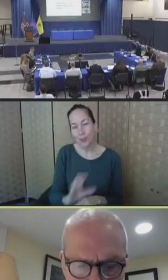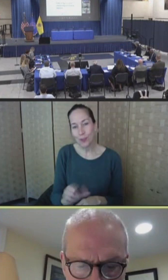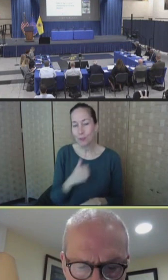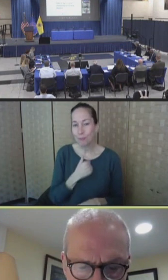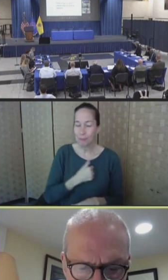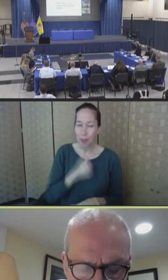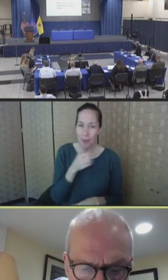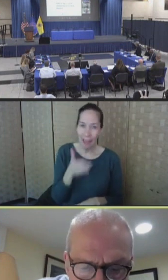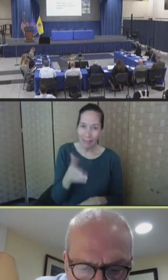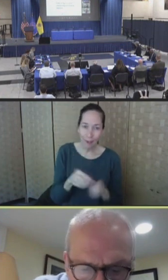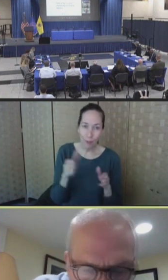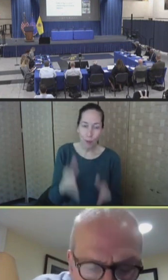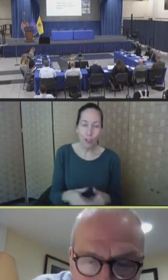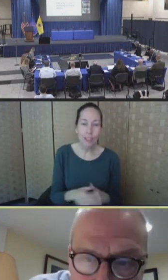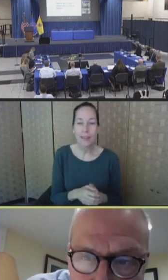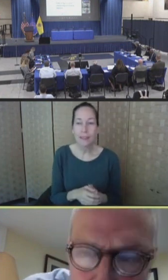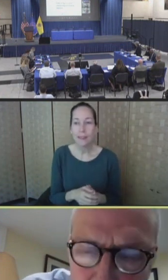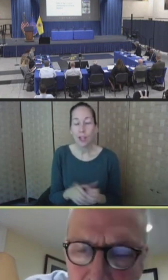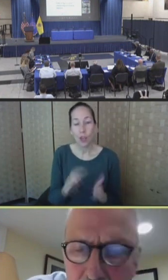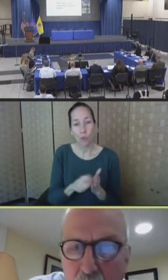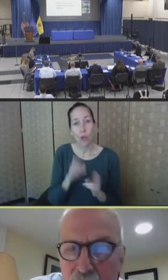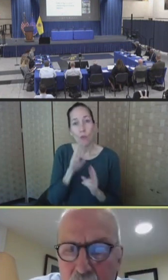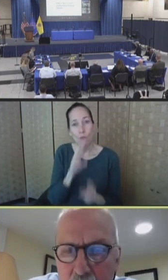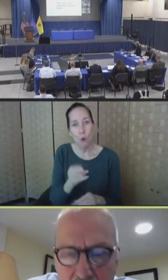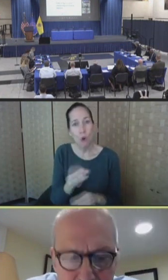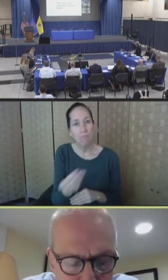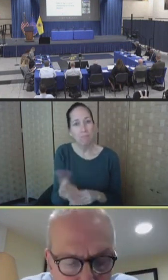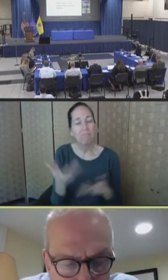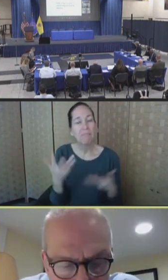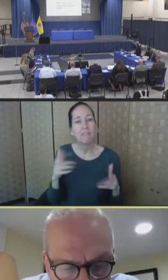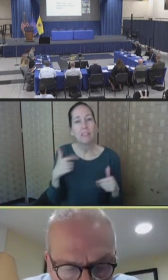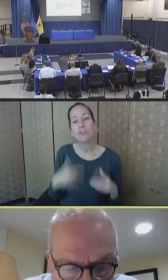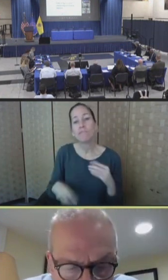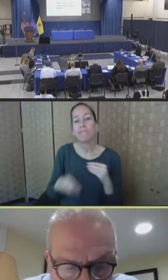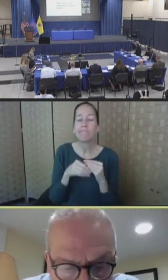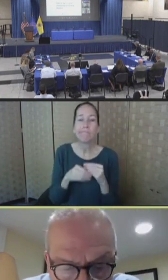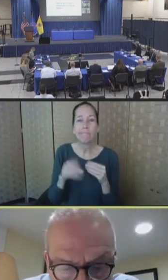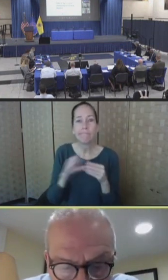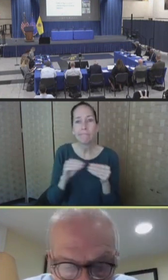the written report that was submitted, I had a couple of brief highlights. NACCHO remains